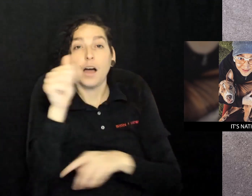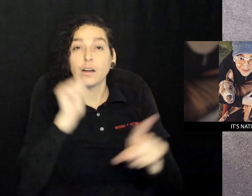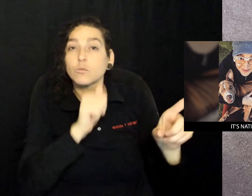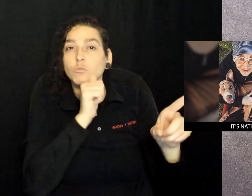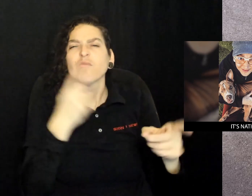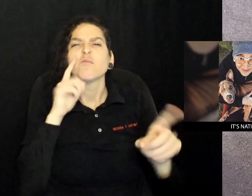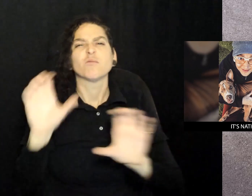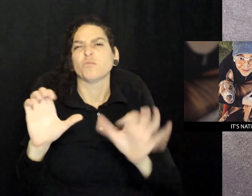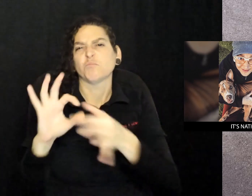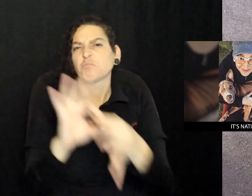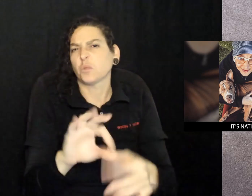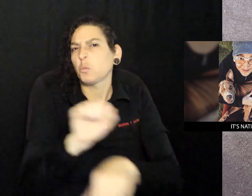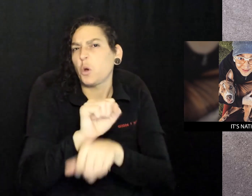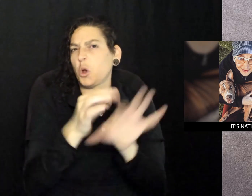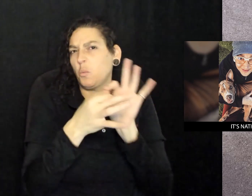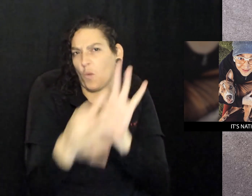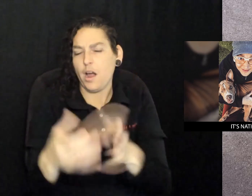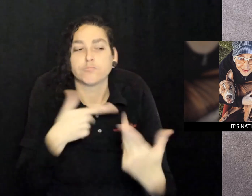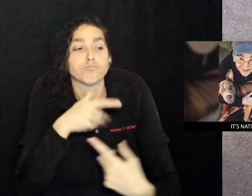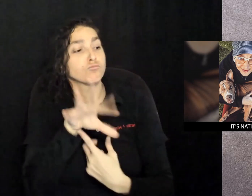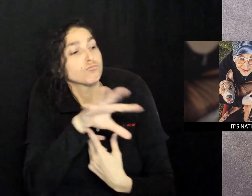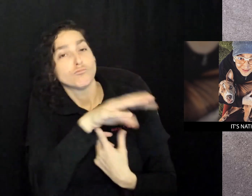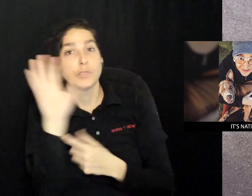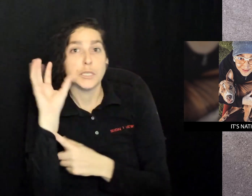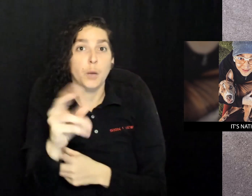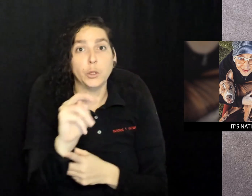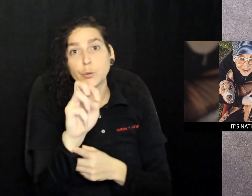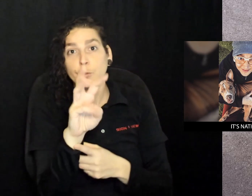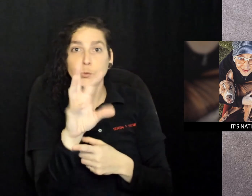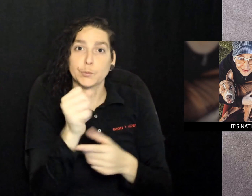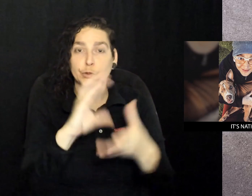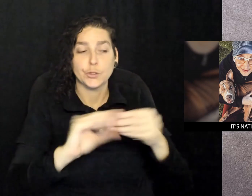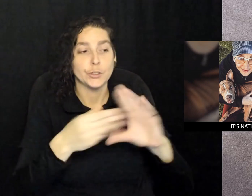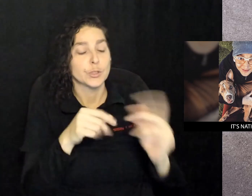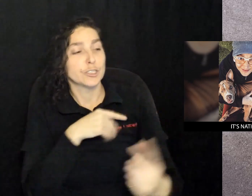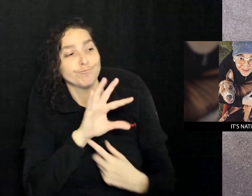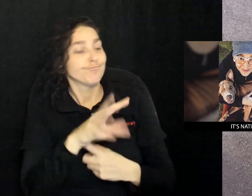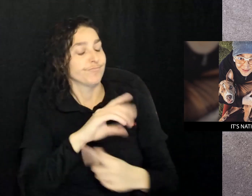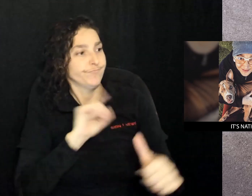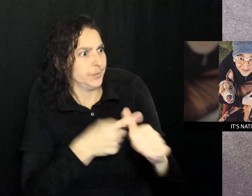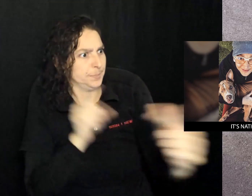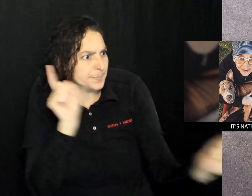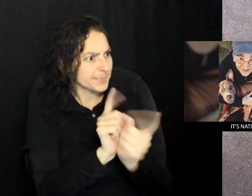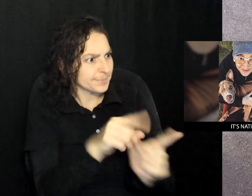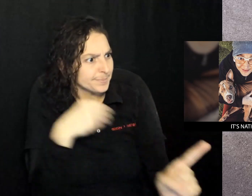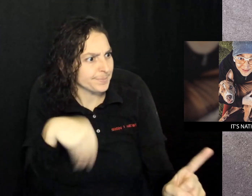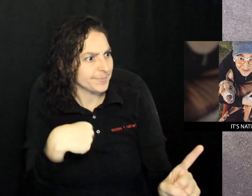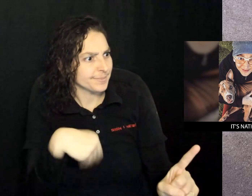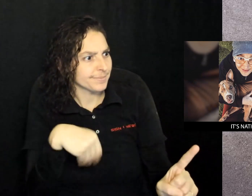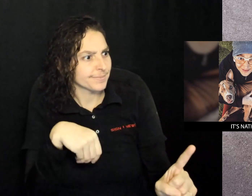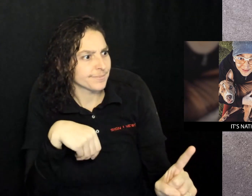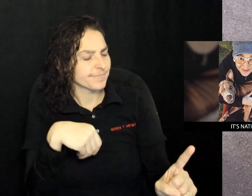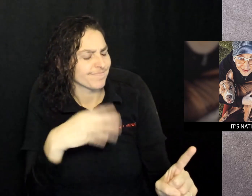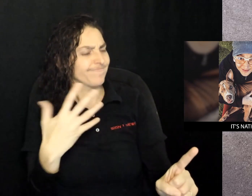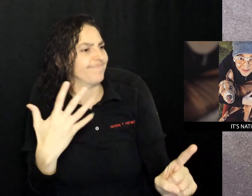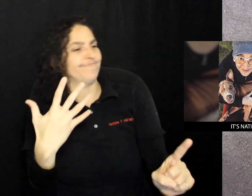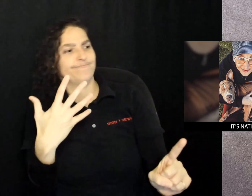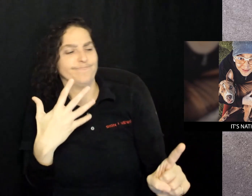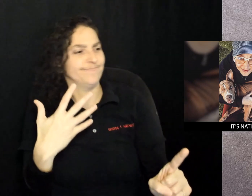and then six months later I flew to Arizona for a work related project for Sign1News and I met Beanz